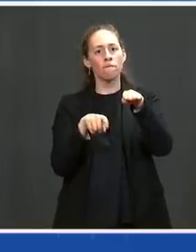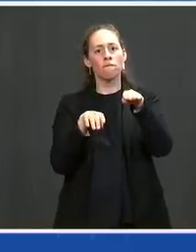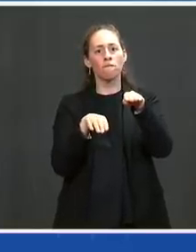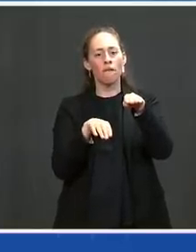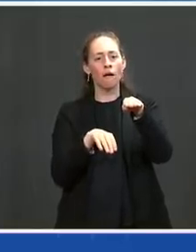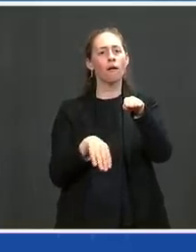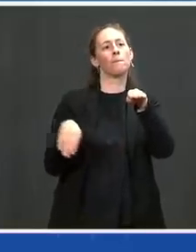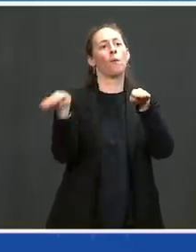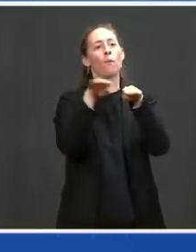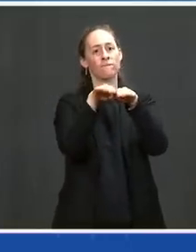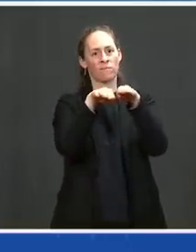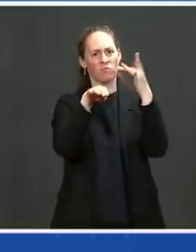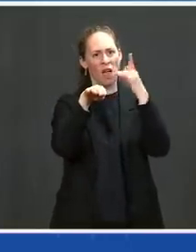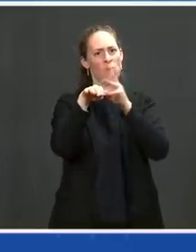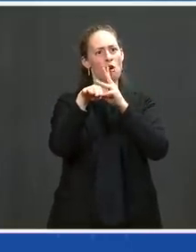it will only get worse, unless we stop it.